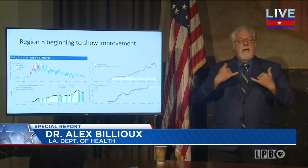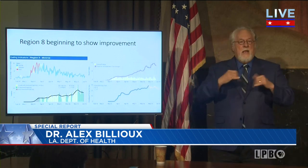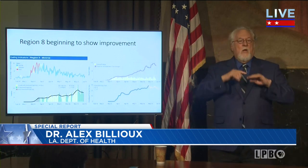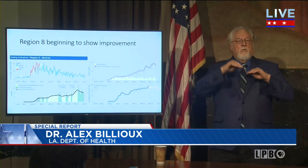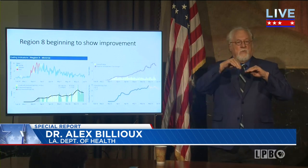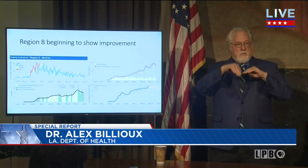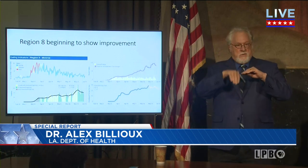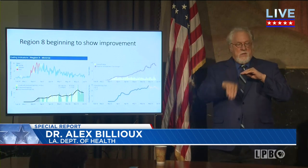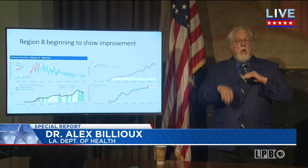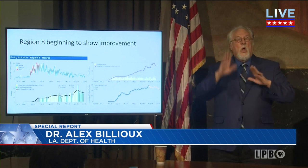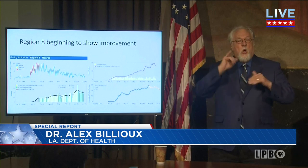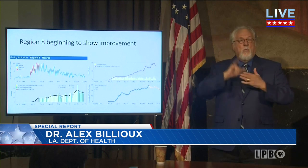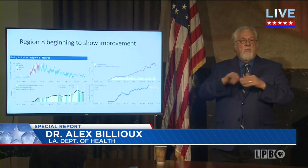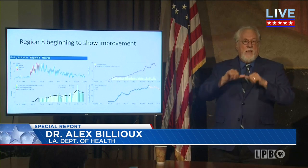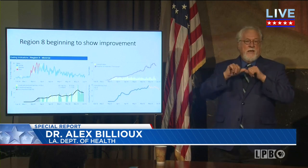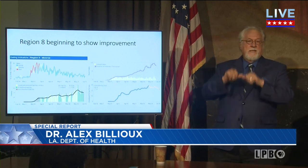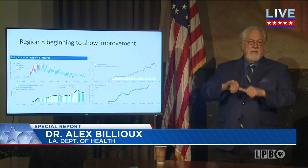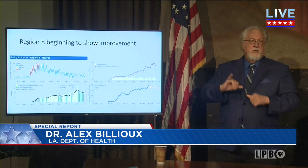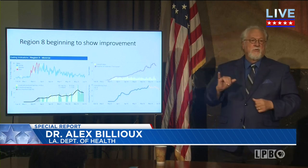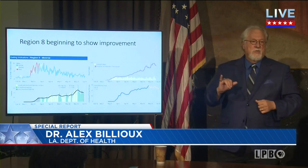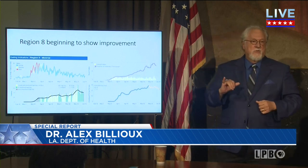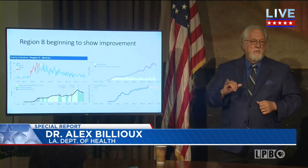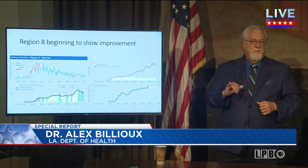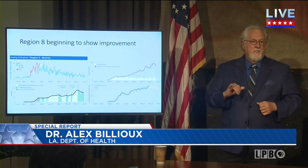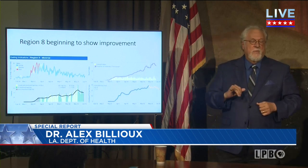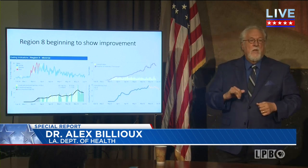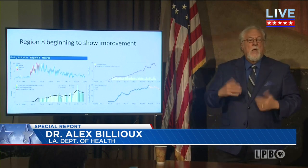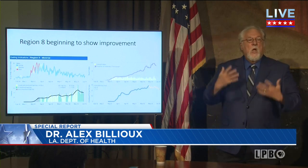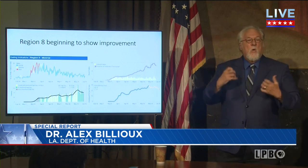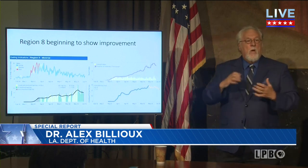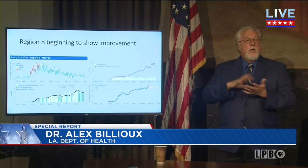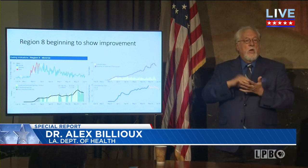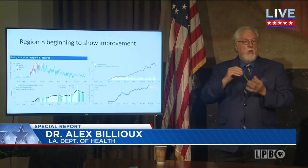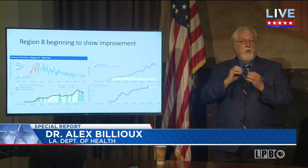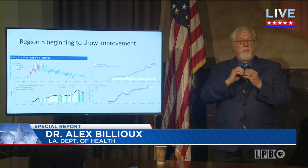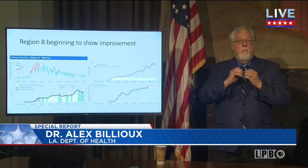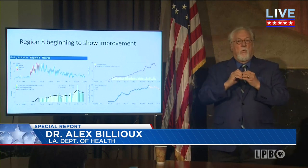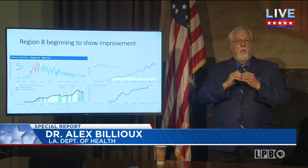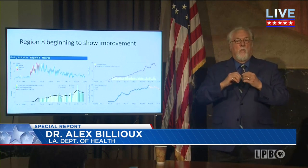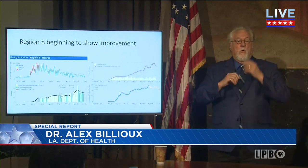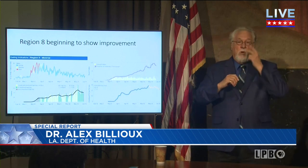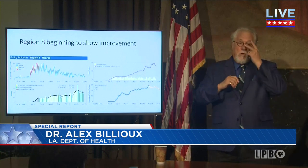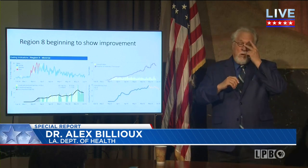REGION 8. THAT'S HAVING AN IMPACT ON HOSPITALIZATIONS. NOW THERE'S A DIP DOWN.